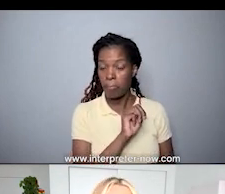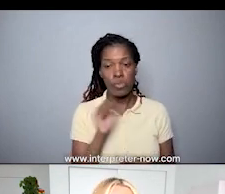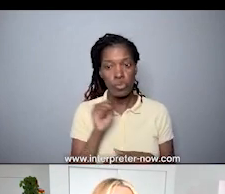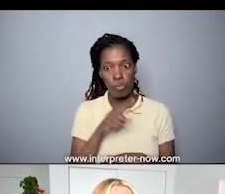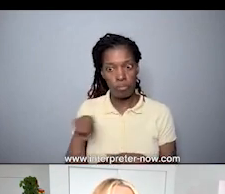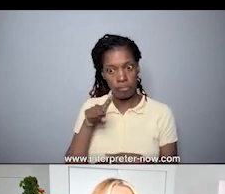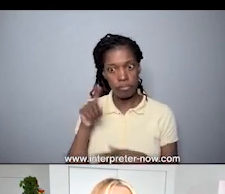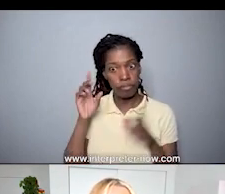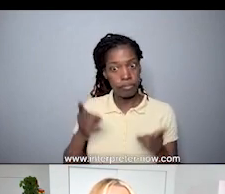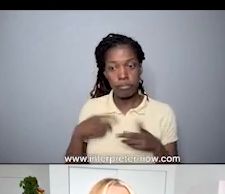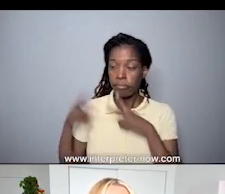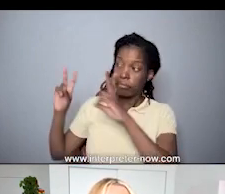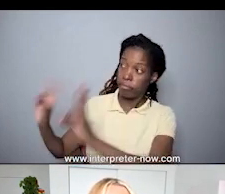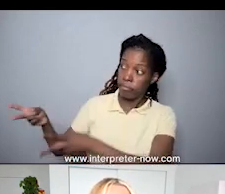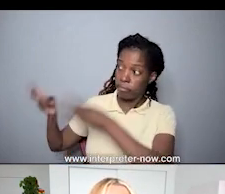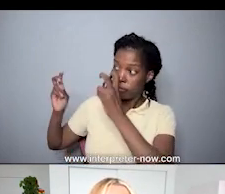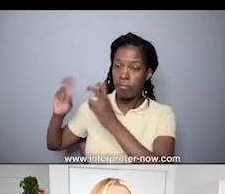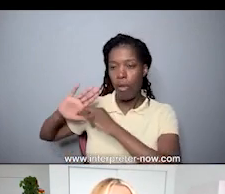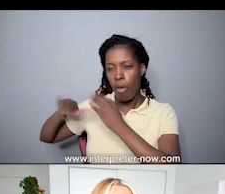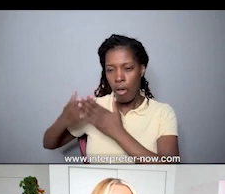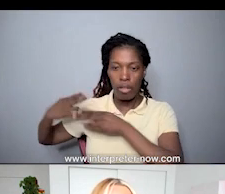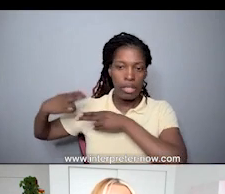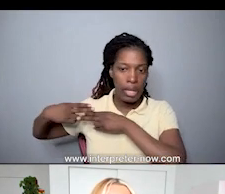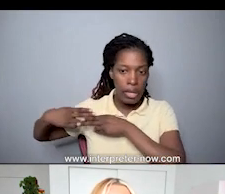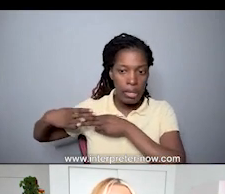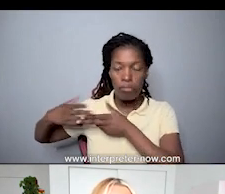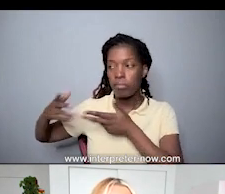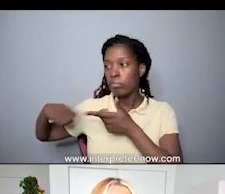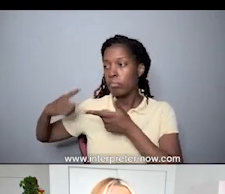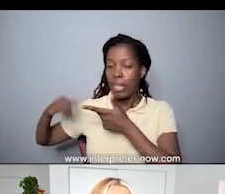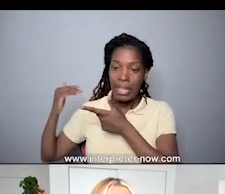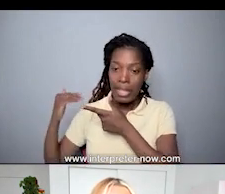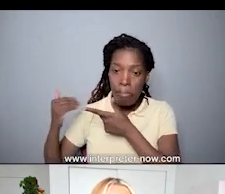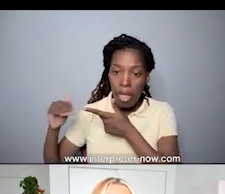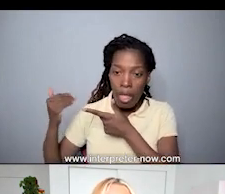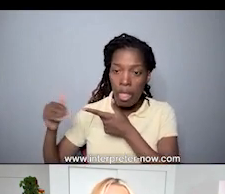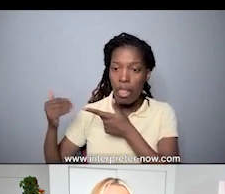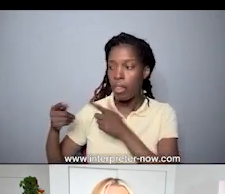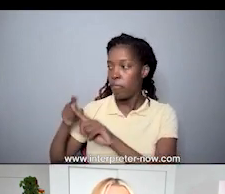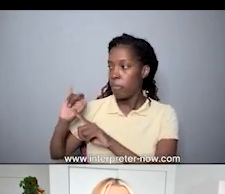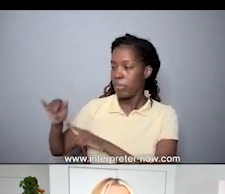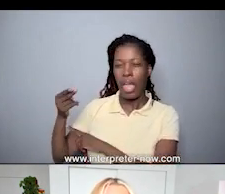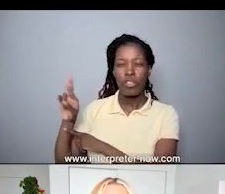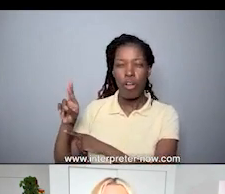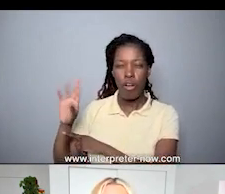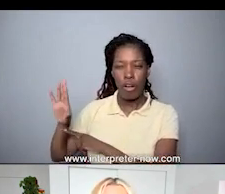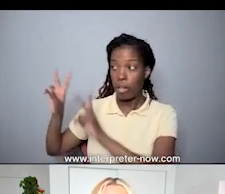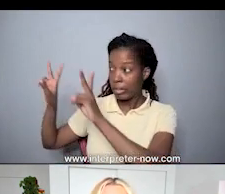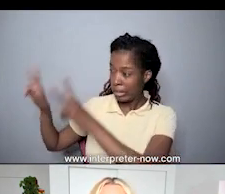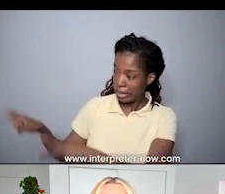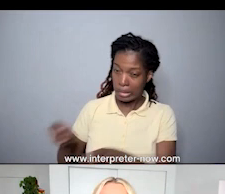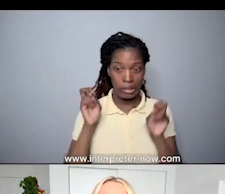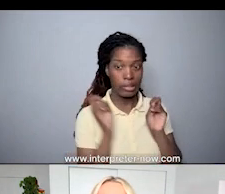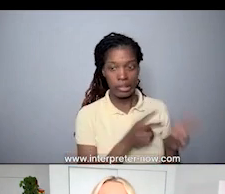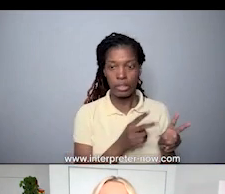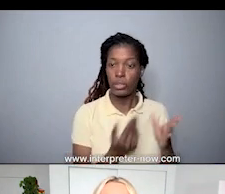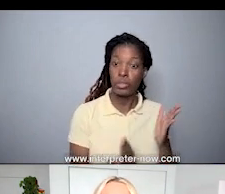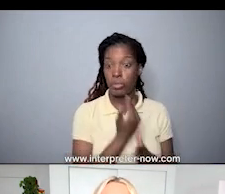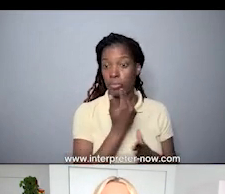So they imported all of the names and emails from their HR platform into that new intranet